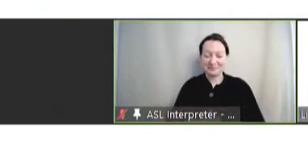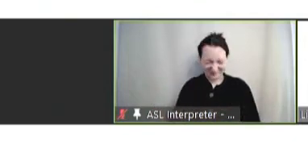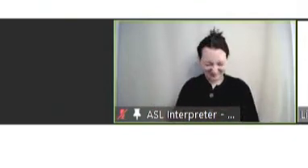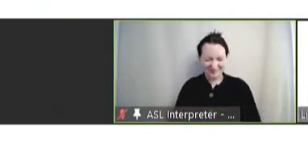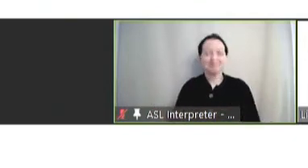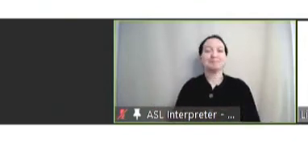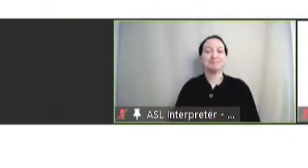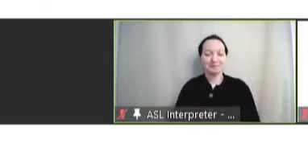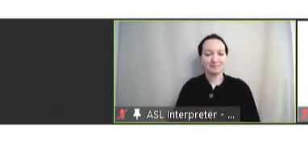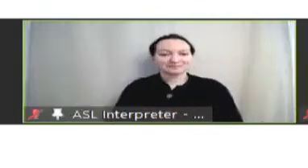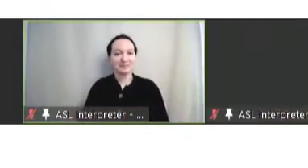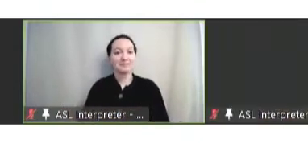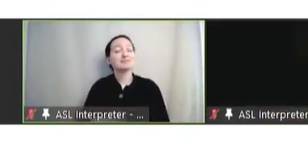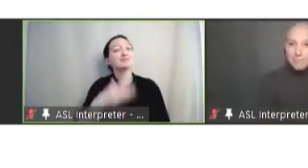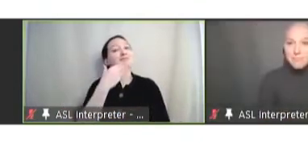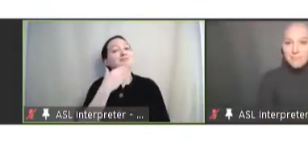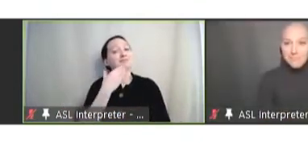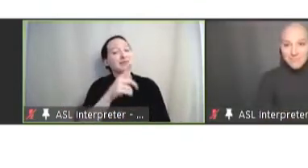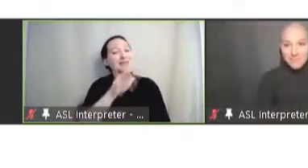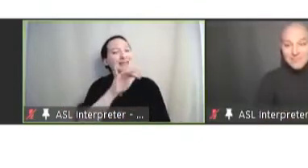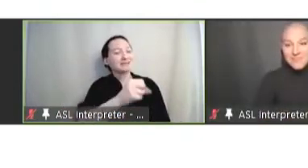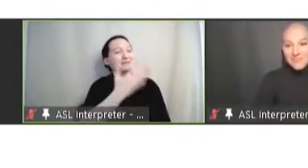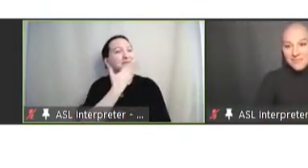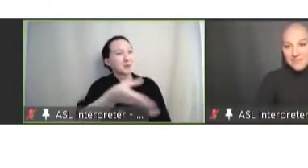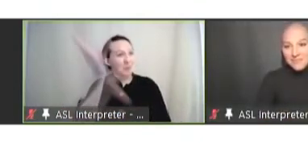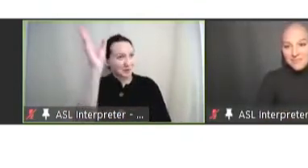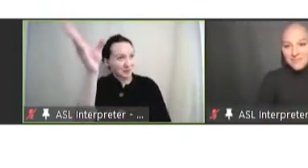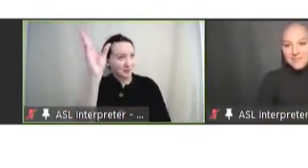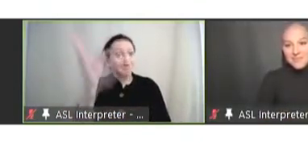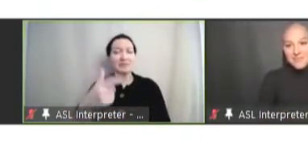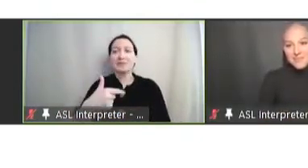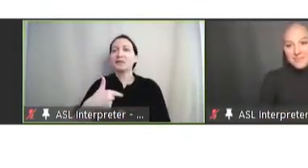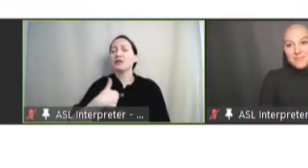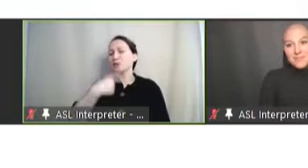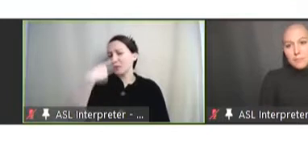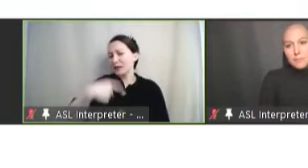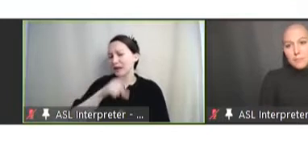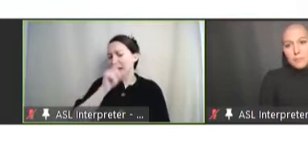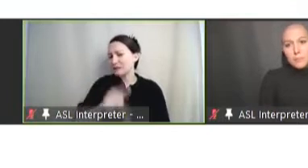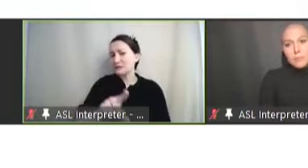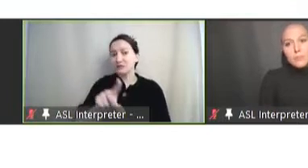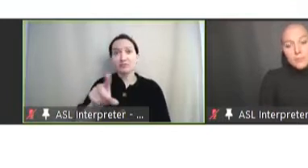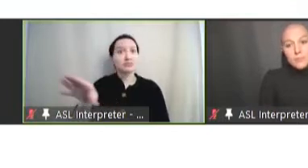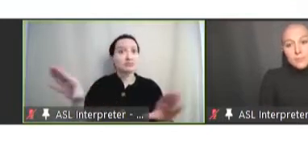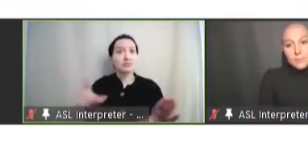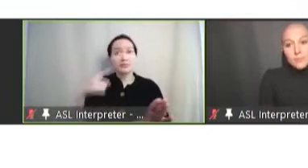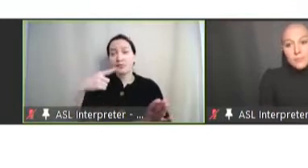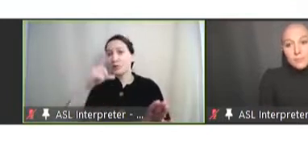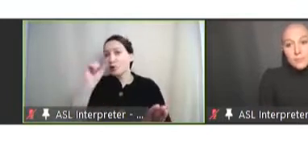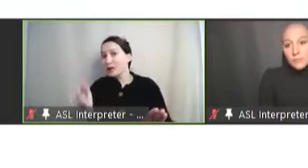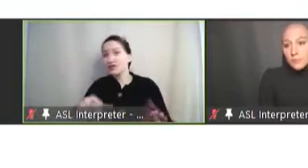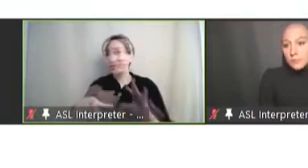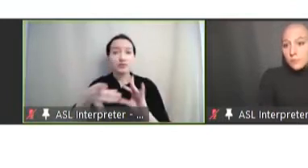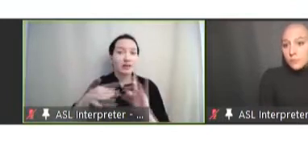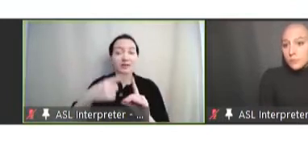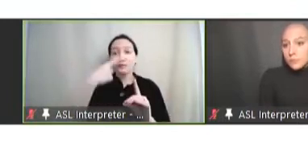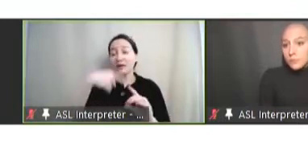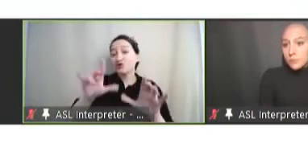Robert Hopkins: Thank you, Lisa. We appreciate your presentation. What I'm going to ask is if anybody has any questions or comments if they put those in the chat.